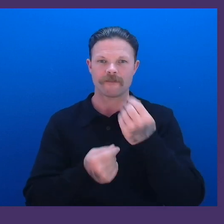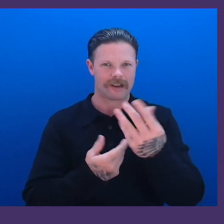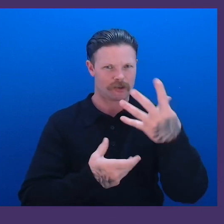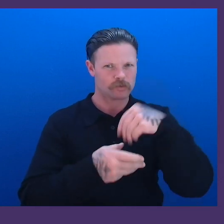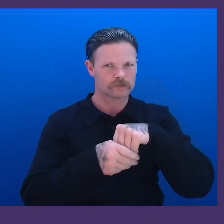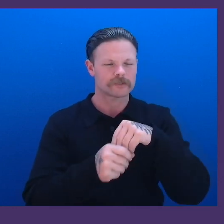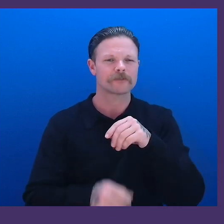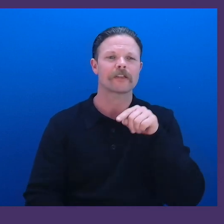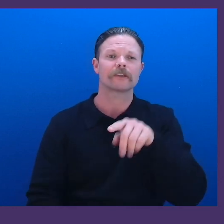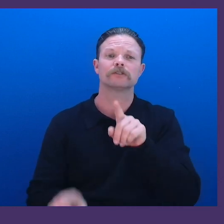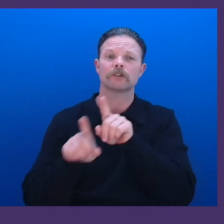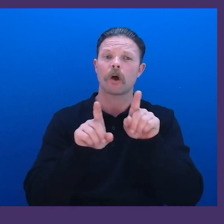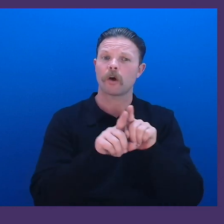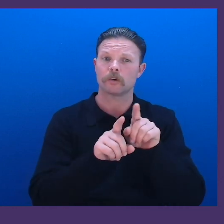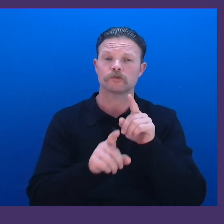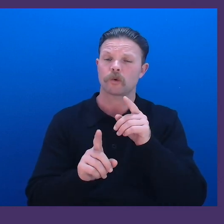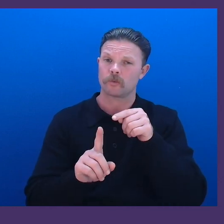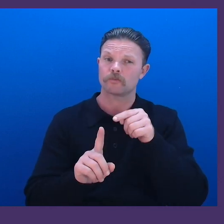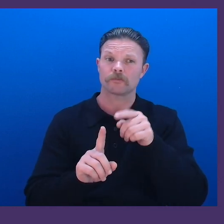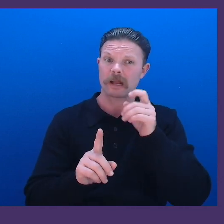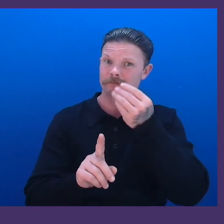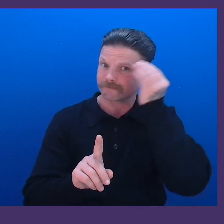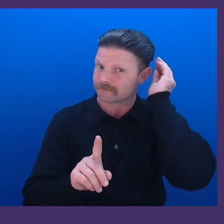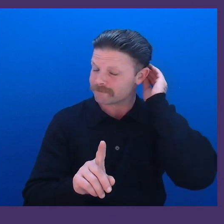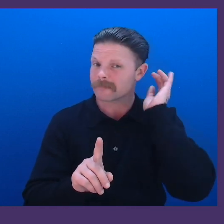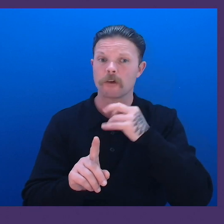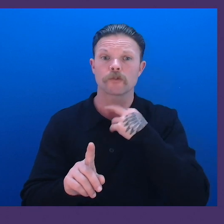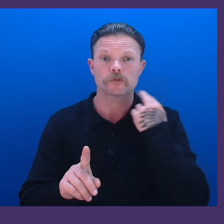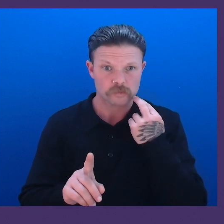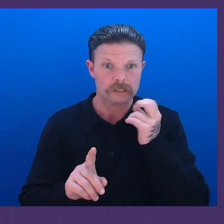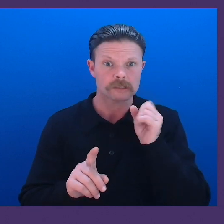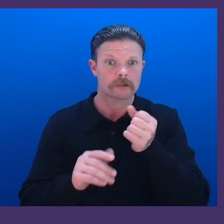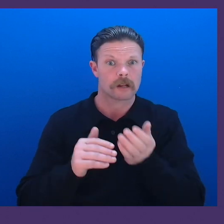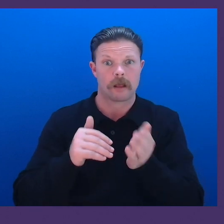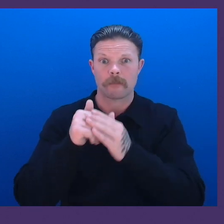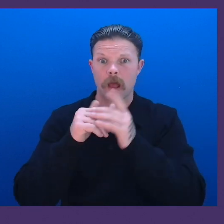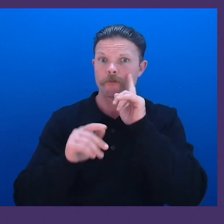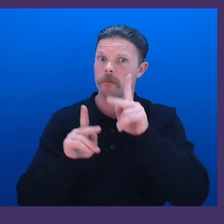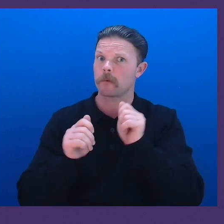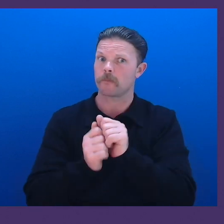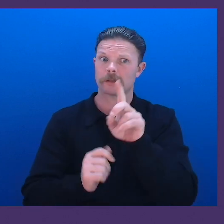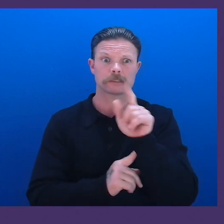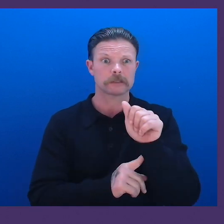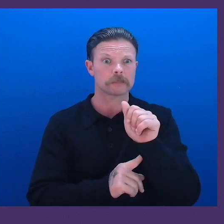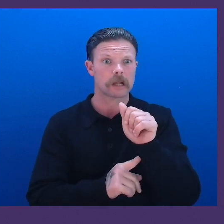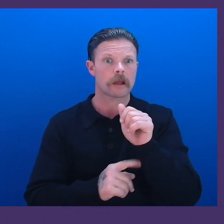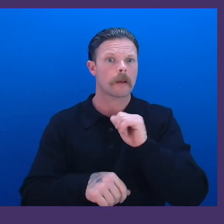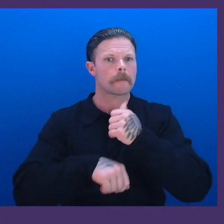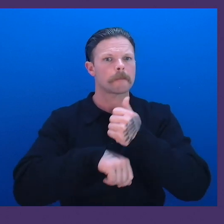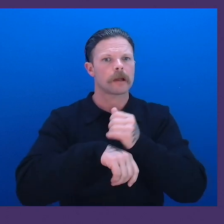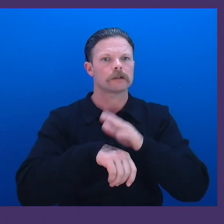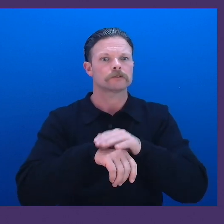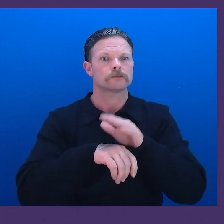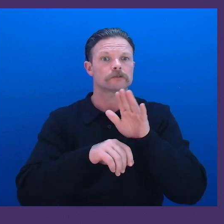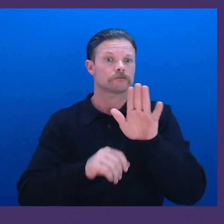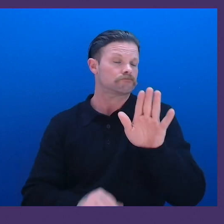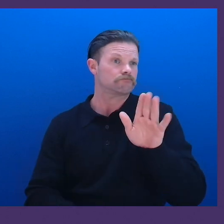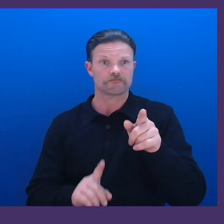for people with disabilities, as well as for the rest of us. The first risk we look at, first of all,